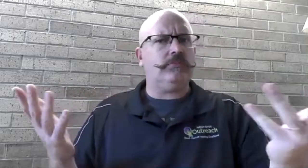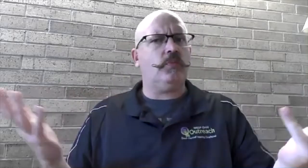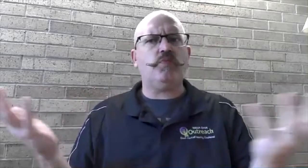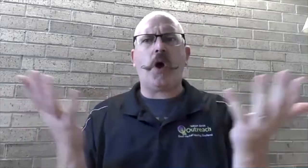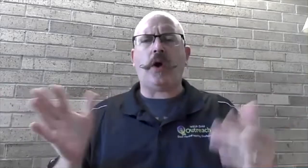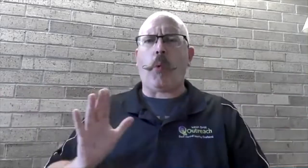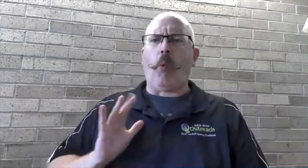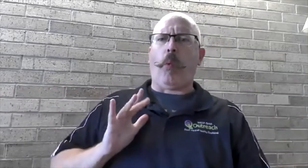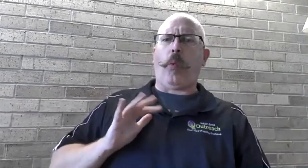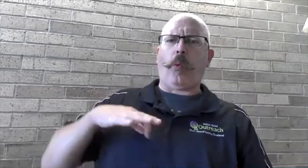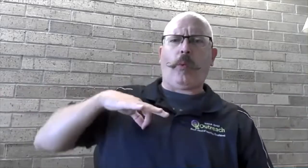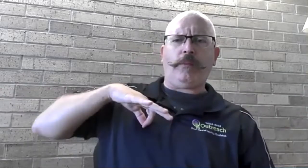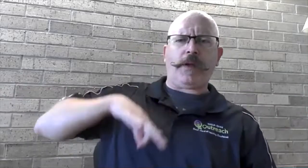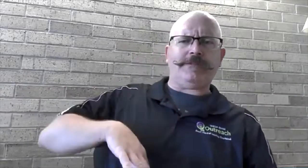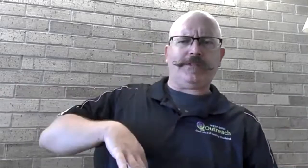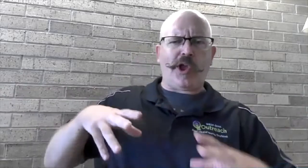(Jason) And it's respectful too.